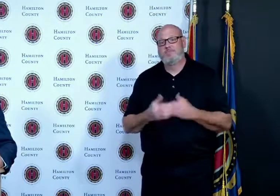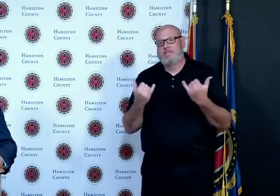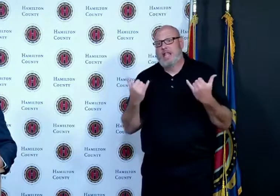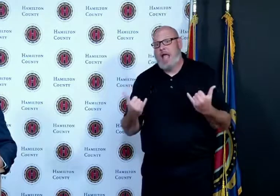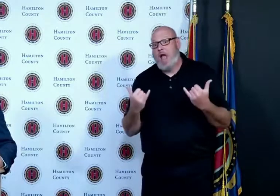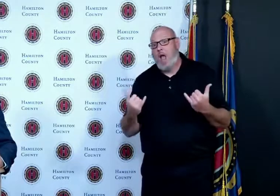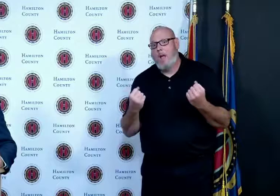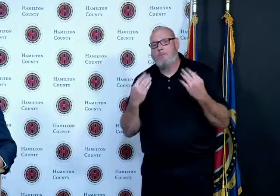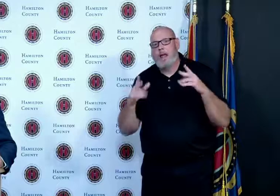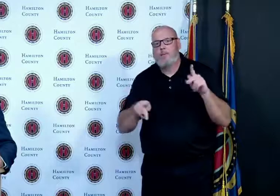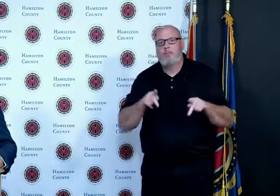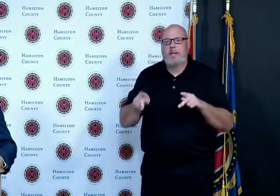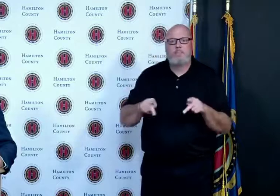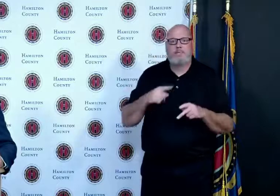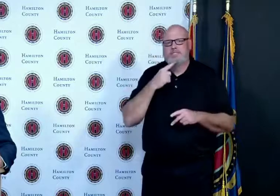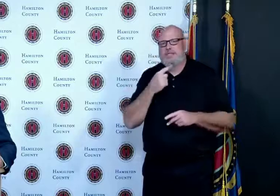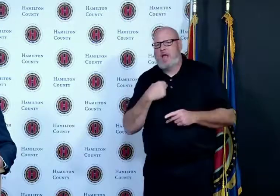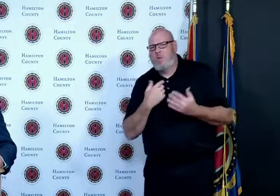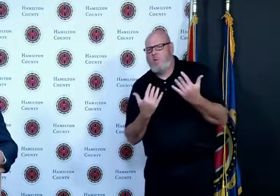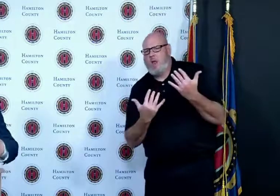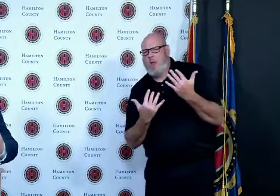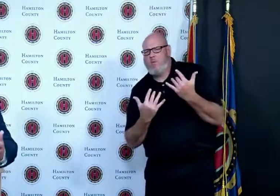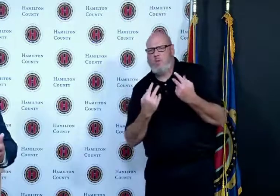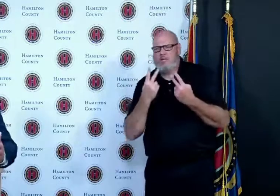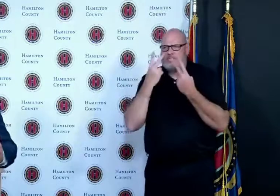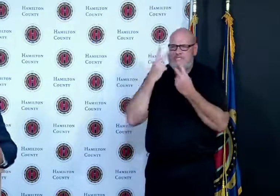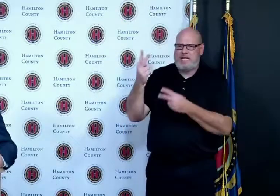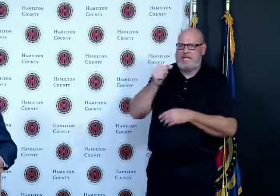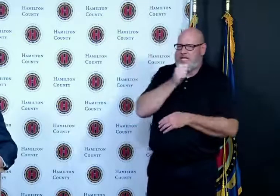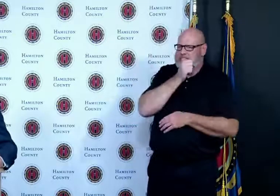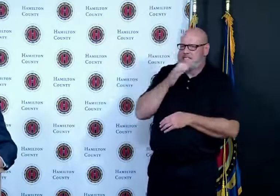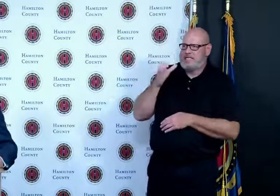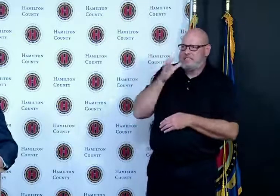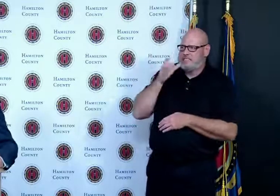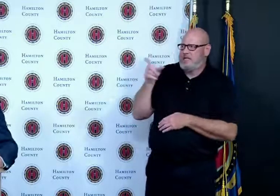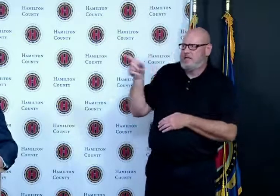make sure the most vulnerable in our society were able to get vaccinated first well now is your